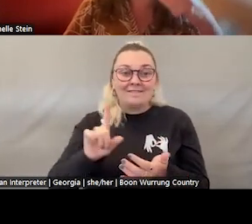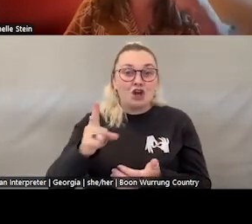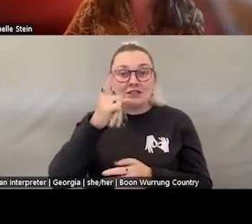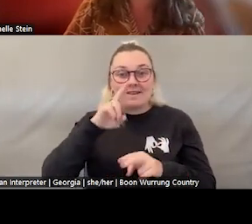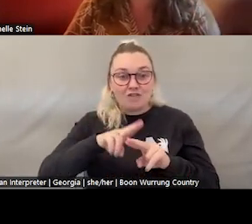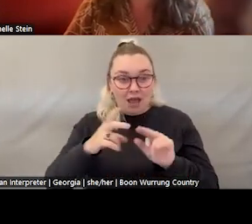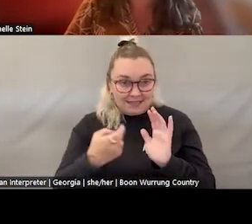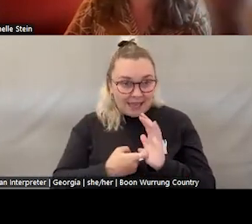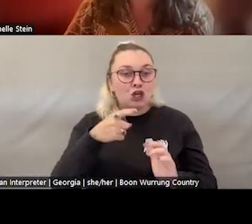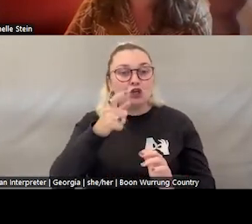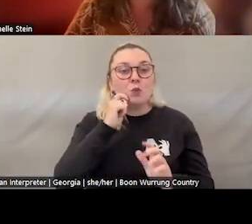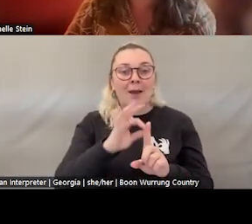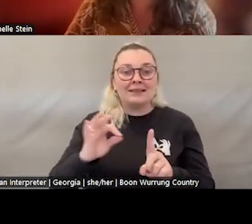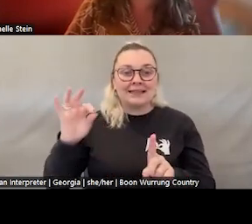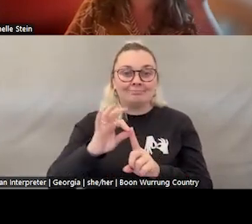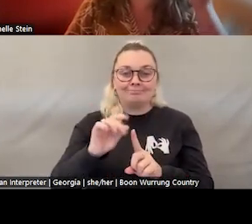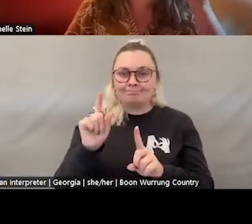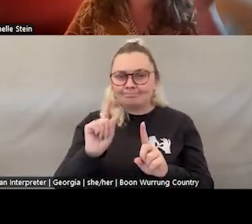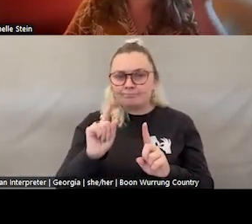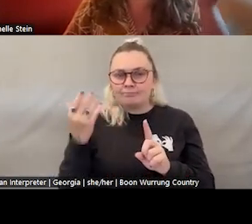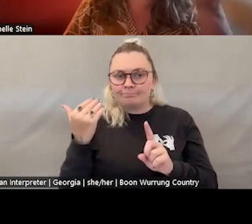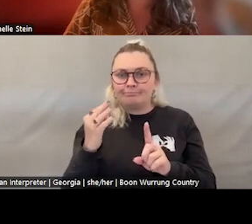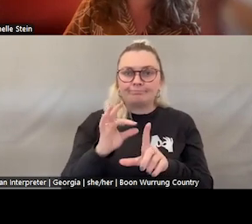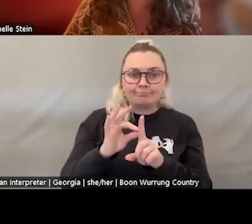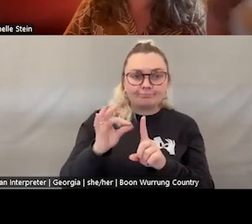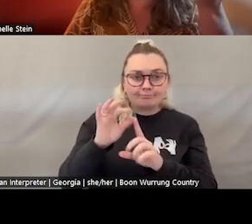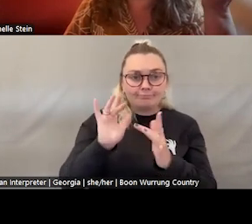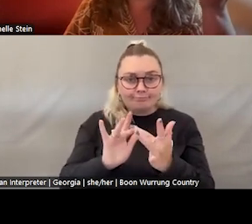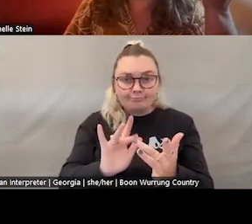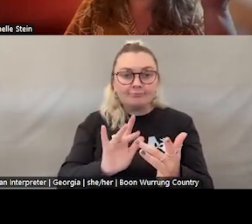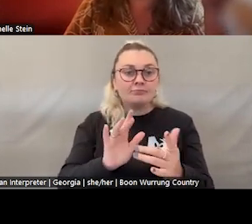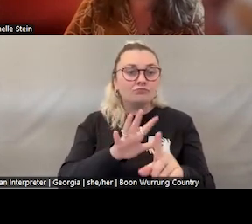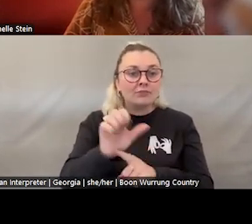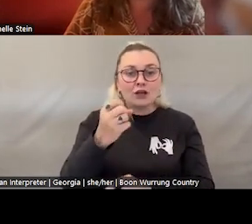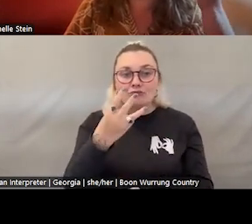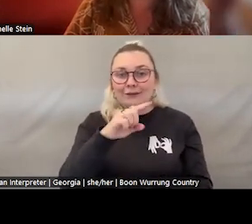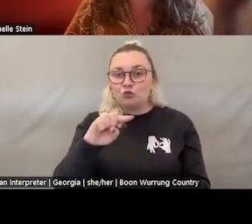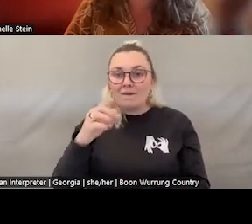we will update the status of recent contacts, identify three to five people to out reach,